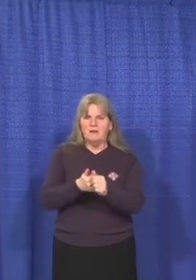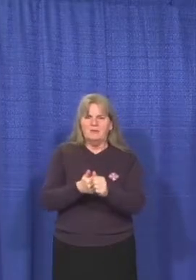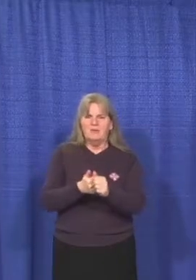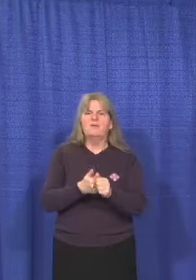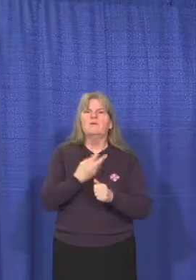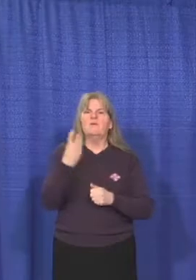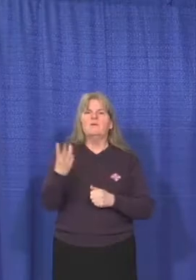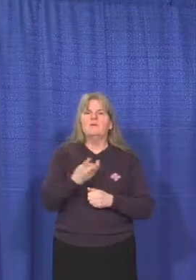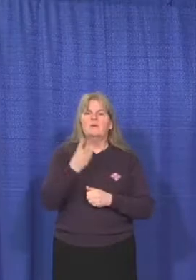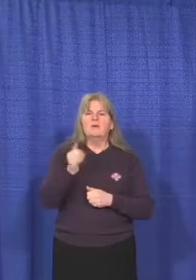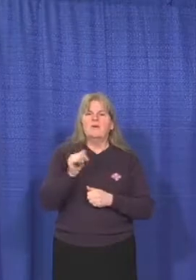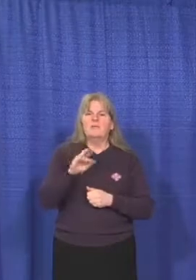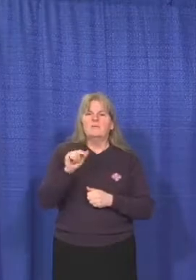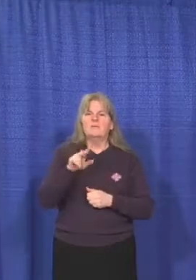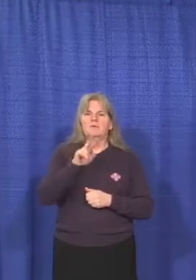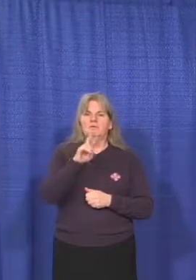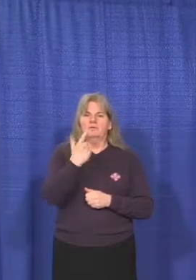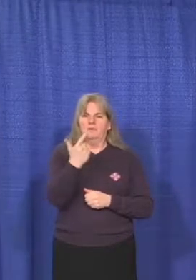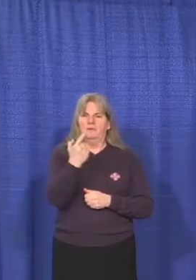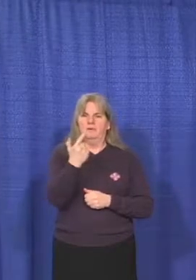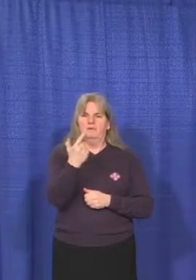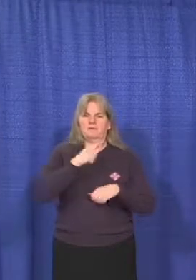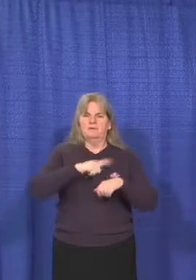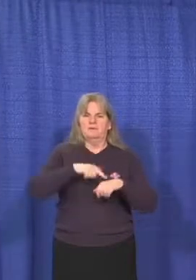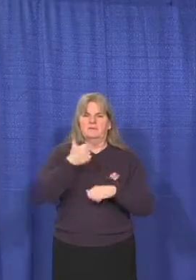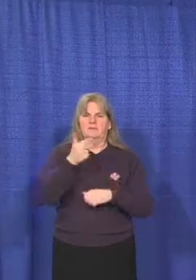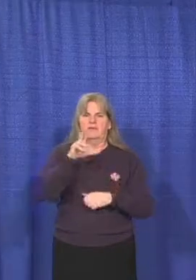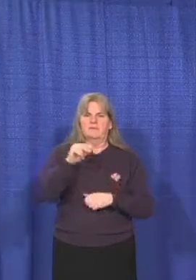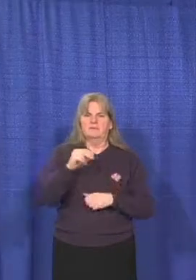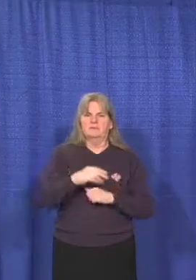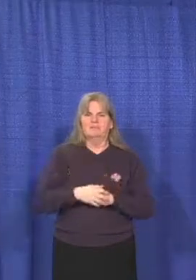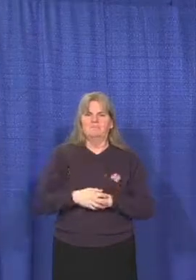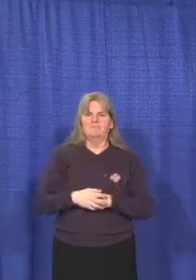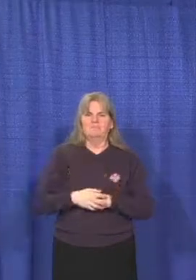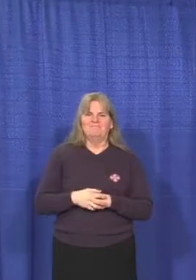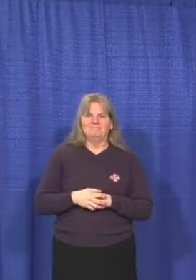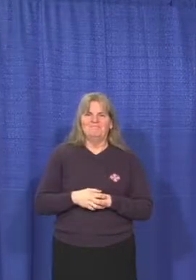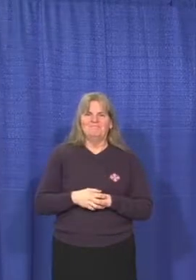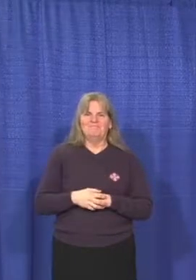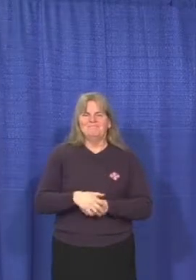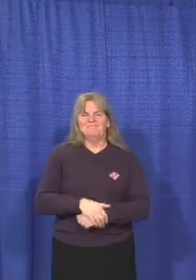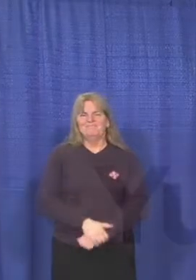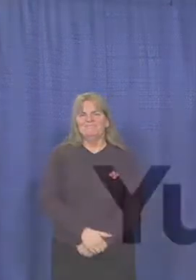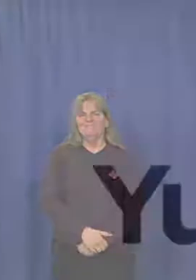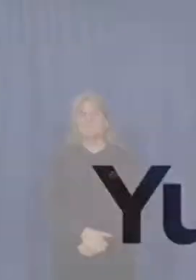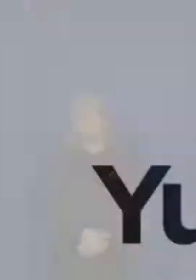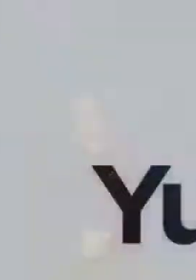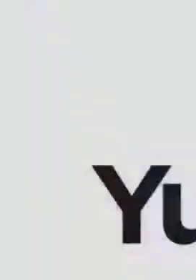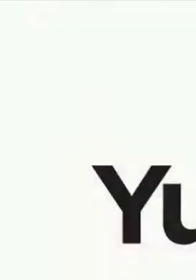The next update will take place on Wednesday April 21st at 10:30 AM.